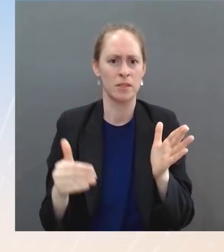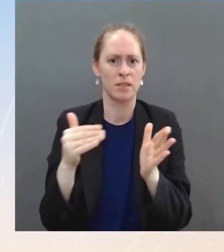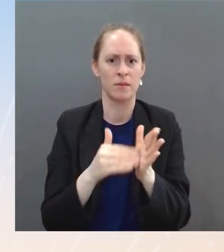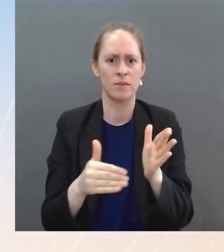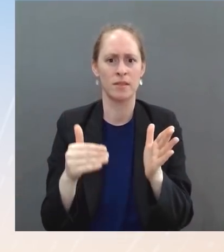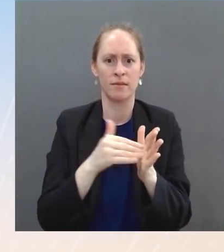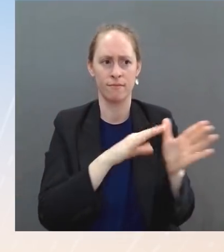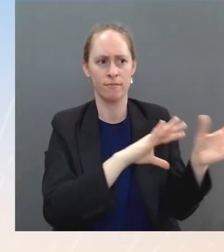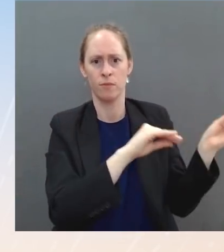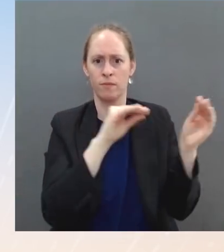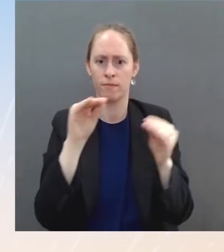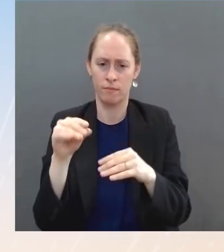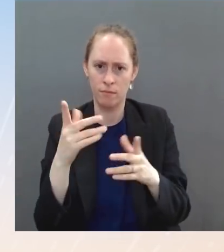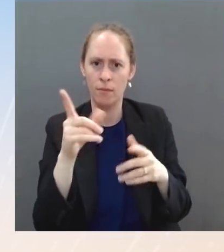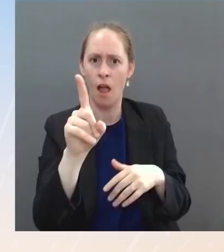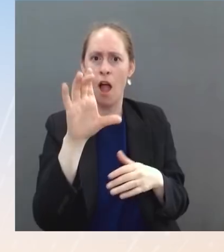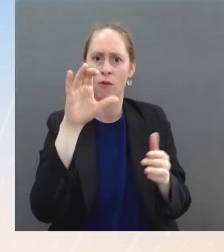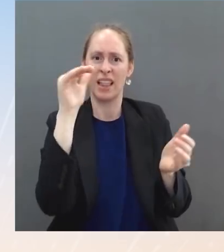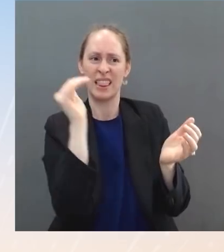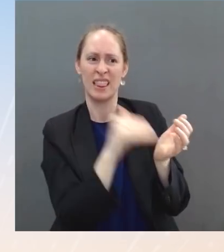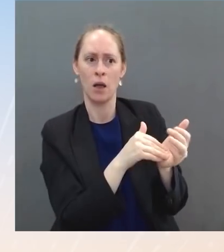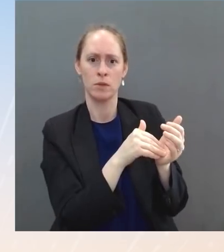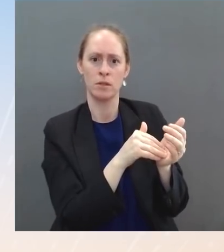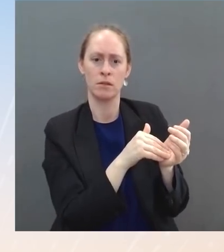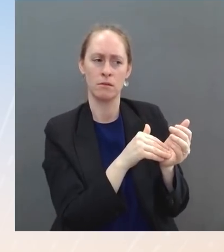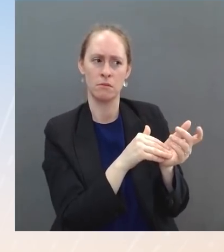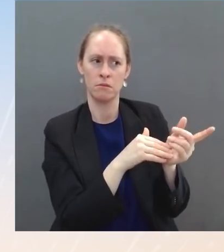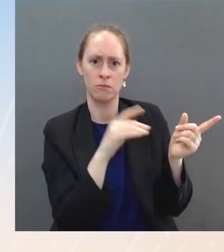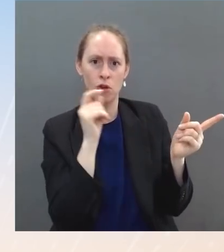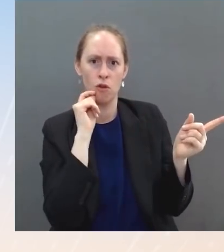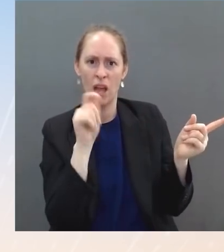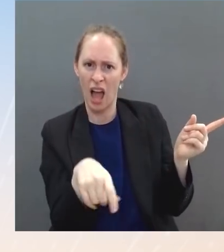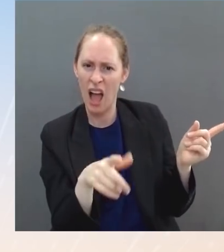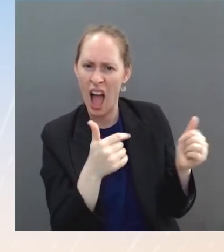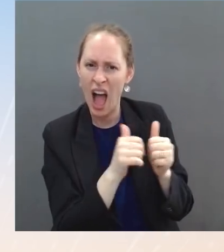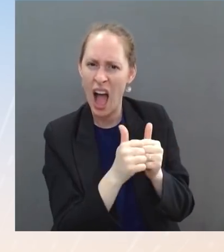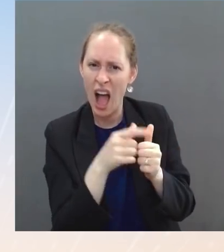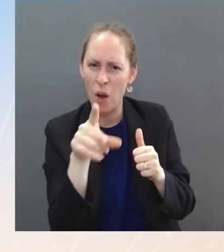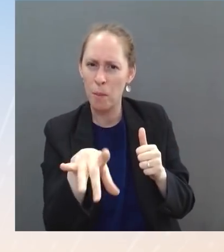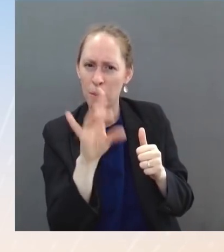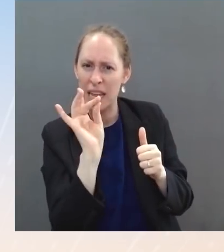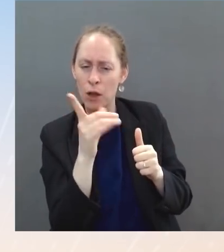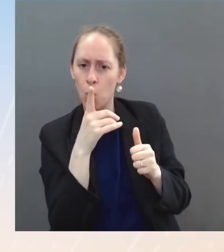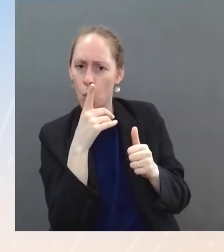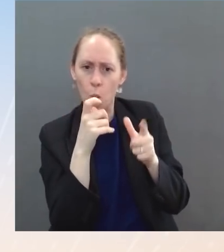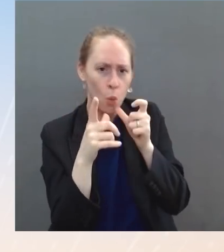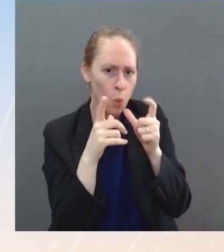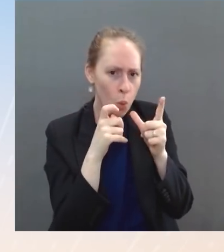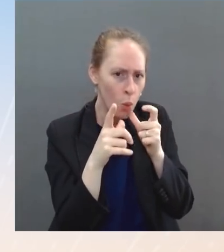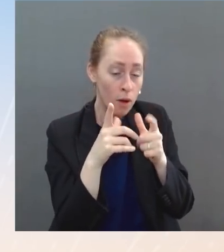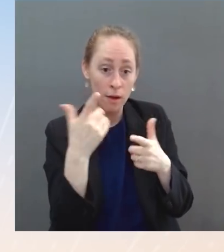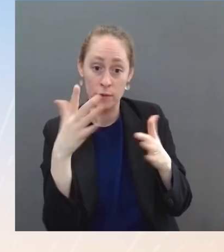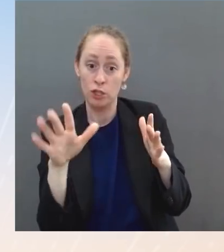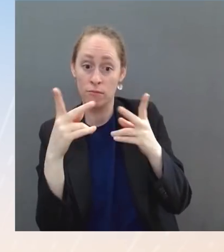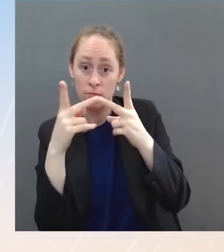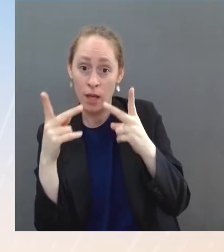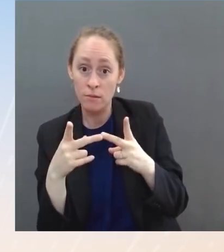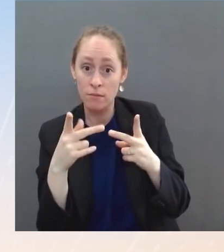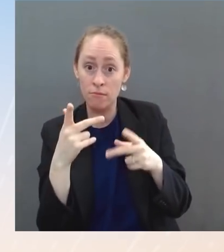and what preparations are being made at this point to accept those refugees? I haven't seen the State Department really put out a lot of detail yet.